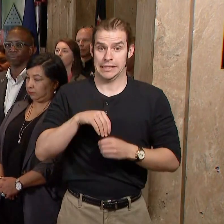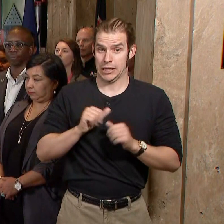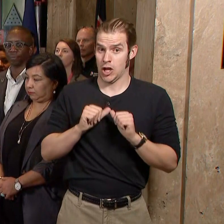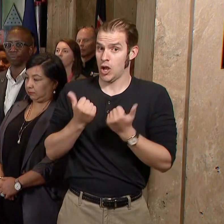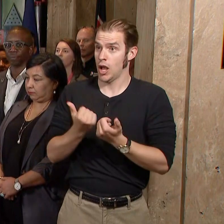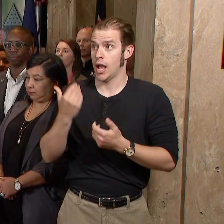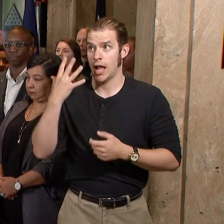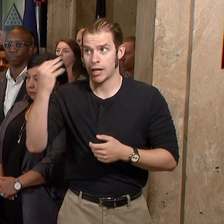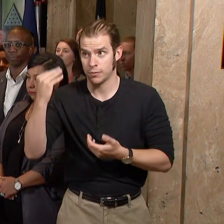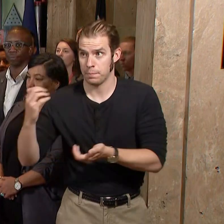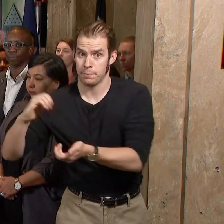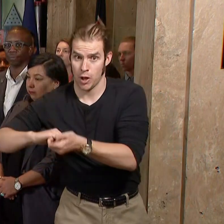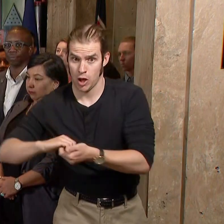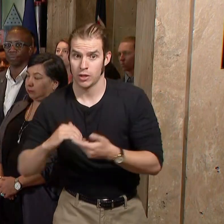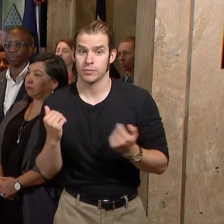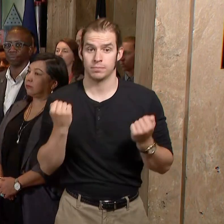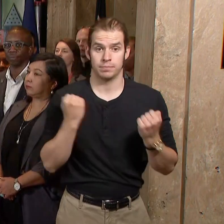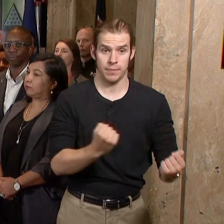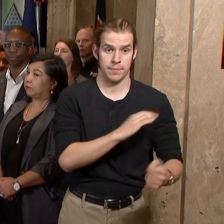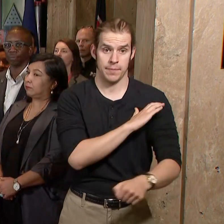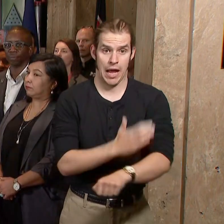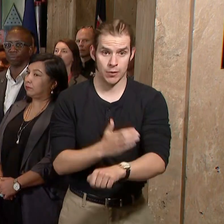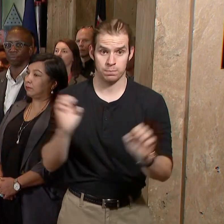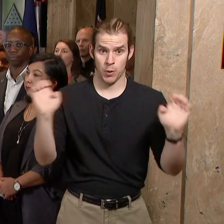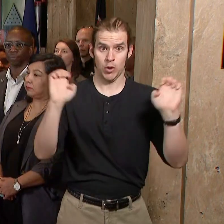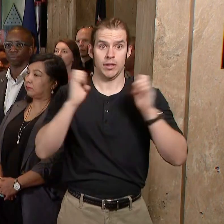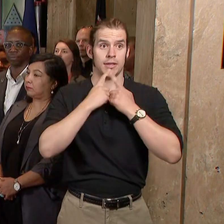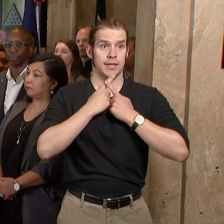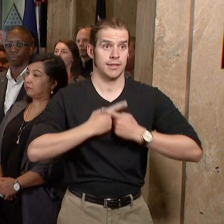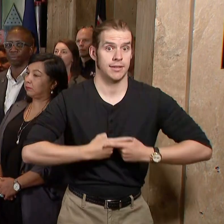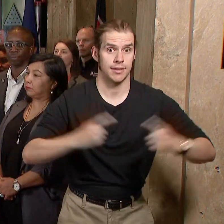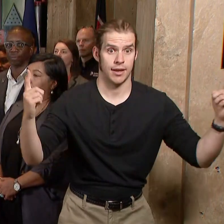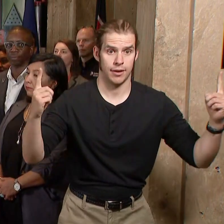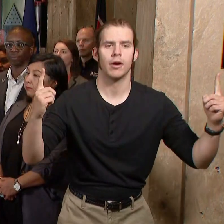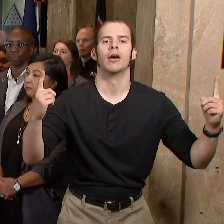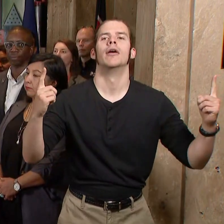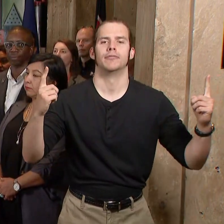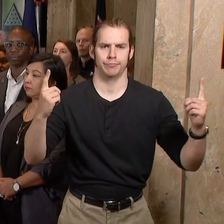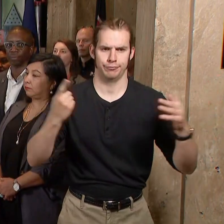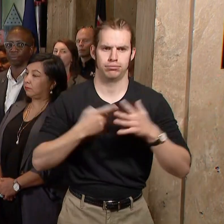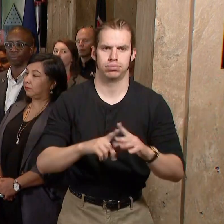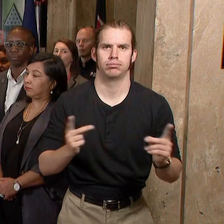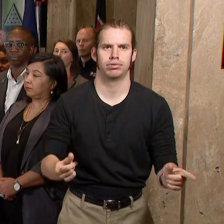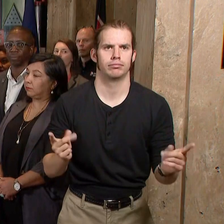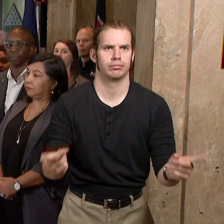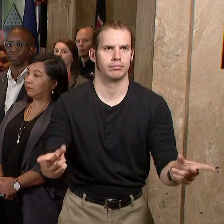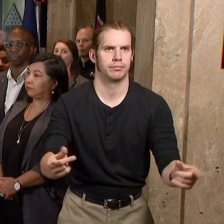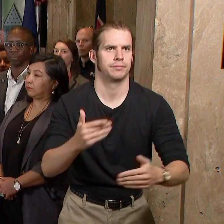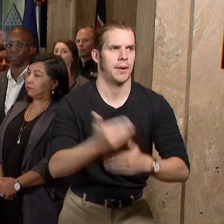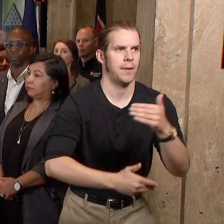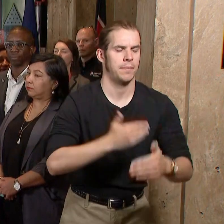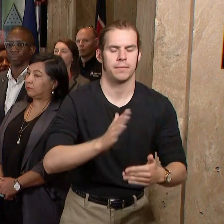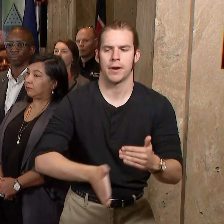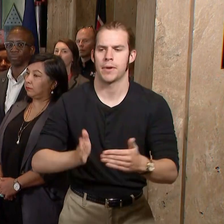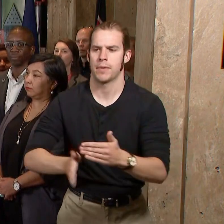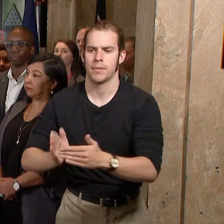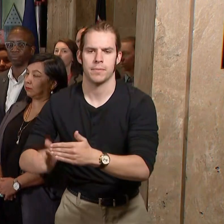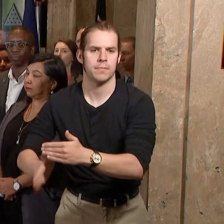us to move much more quickly and swiftly through what could otherwise be a slower regulatory processes for some of that leadership to happen. So those are the key priorities